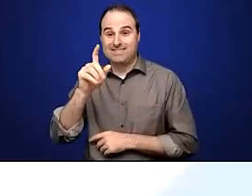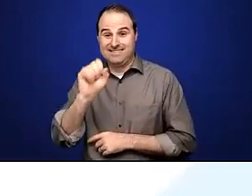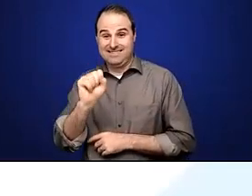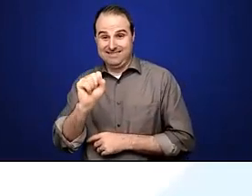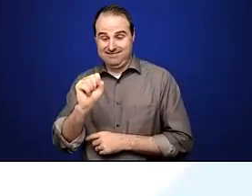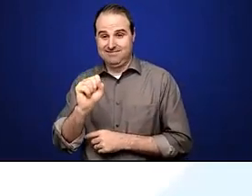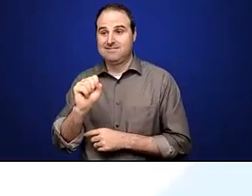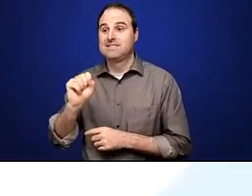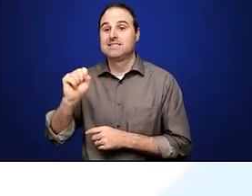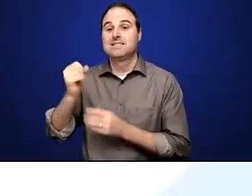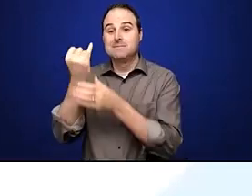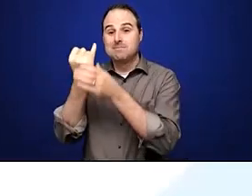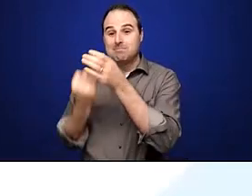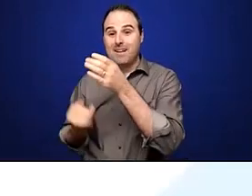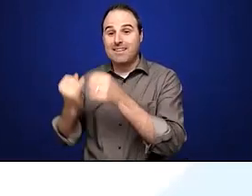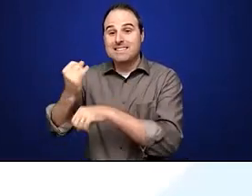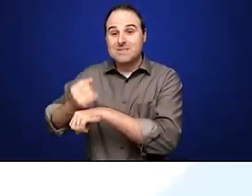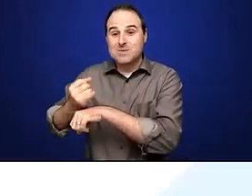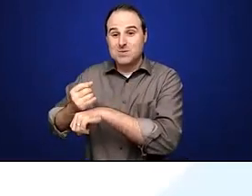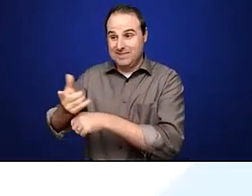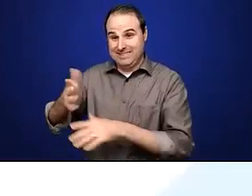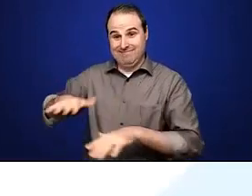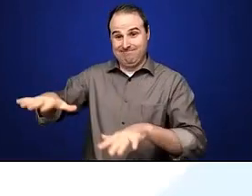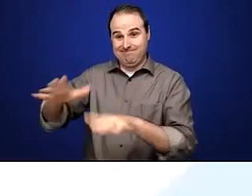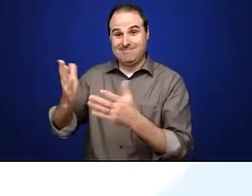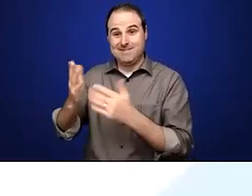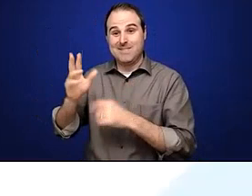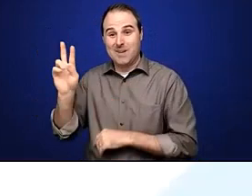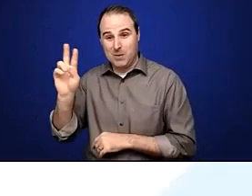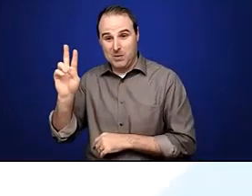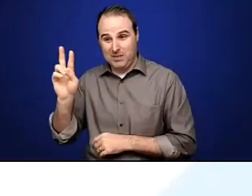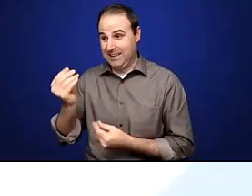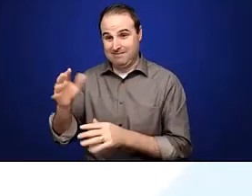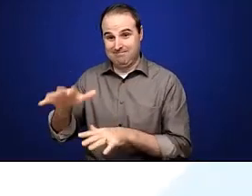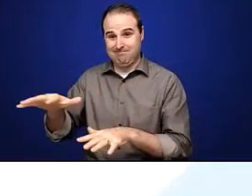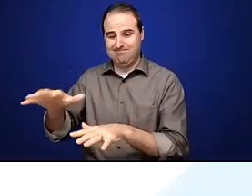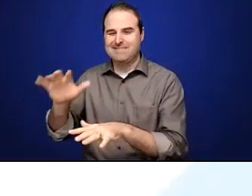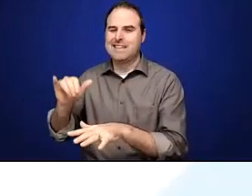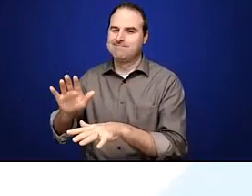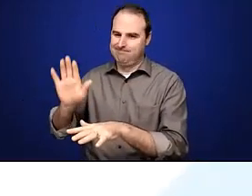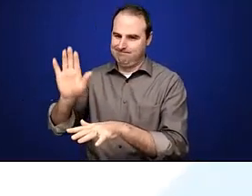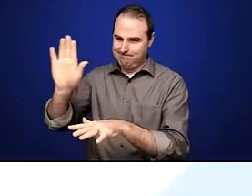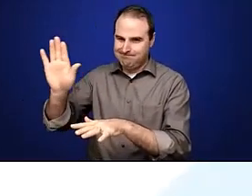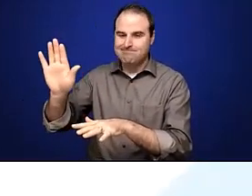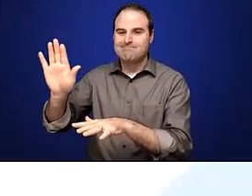just acknowledging that the land that which we are currently located on is the unceded traditional territory